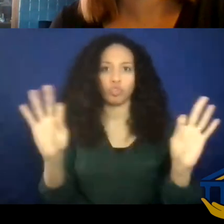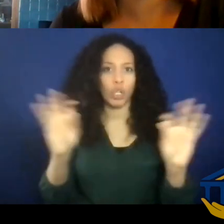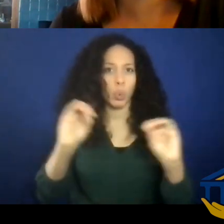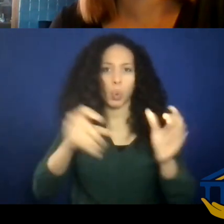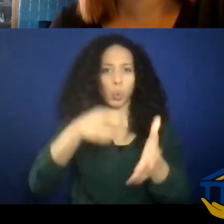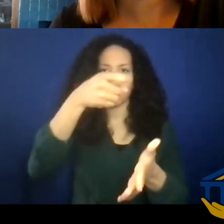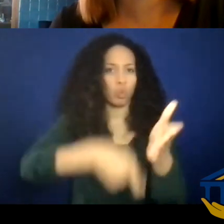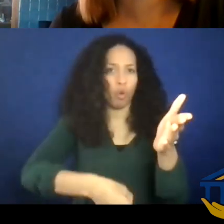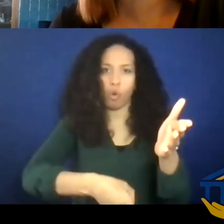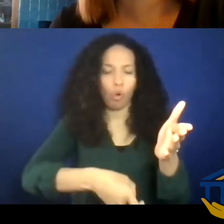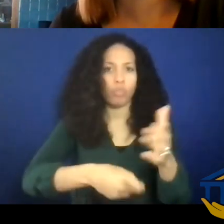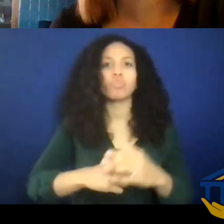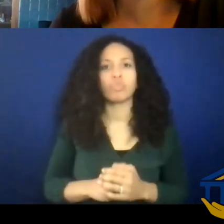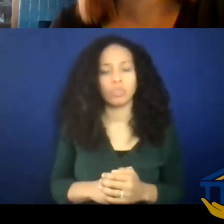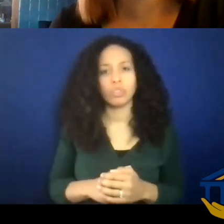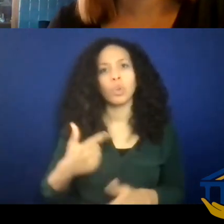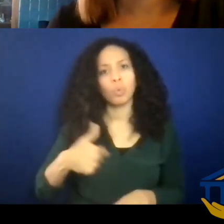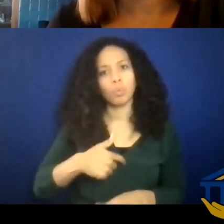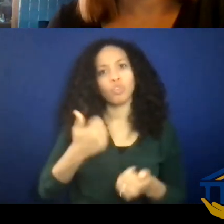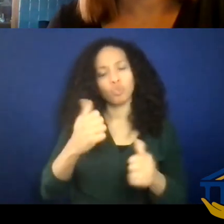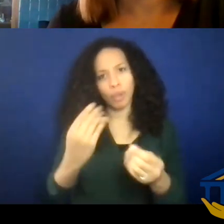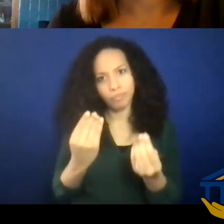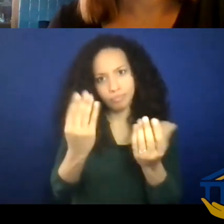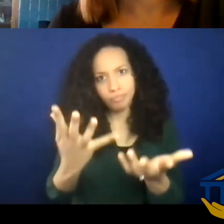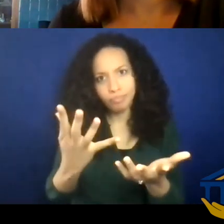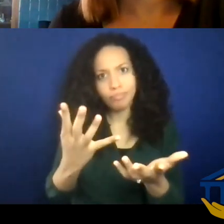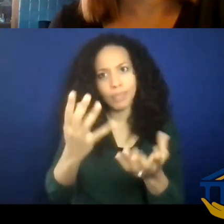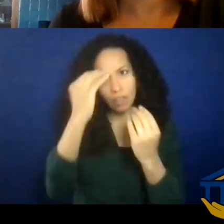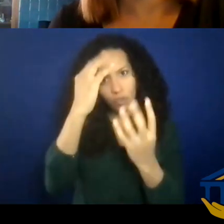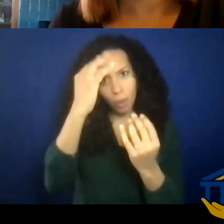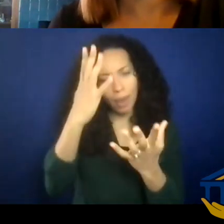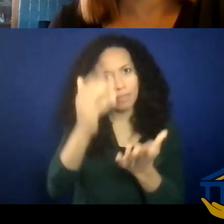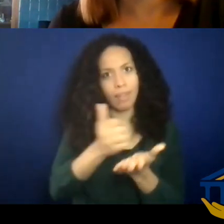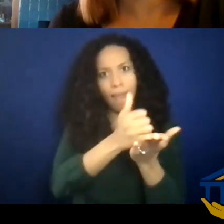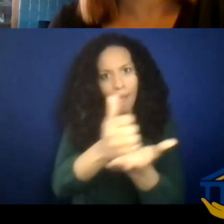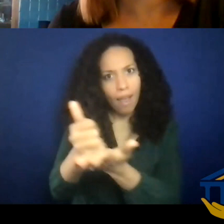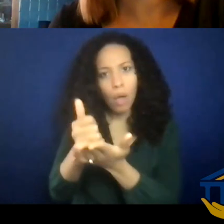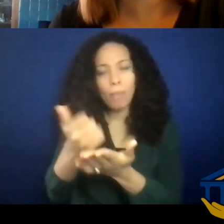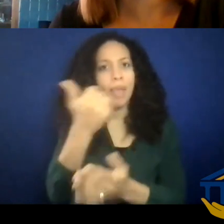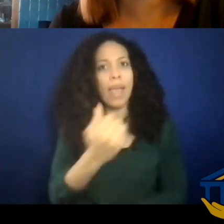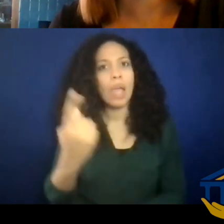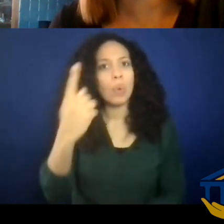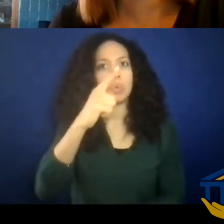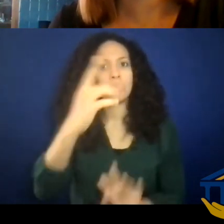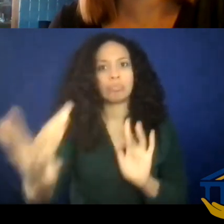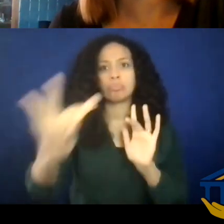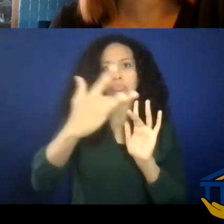to provide helpful information, um, to anyone that calls with a disability related question.